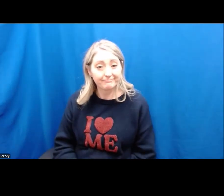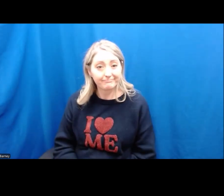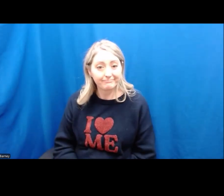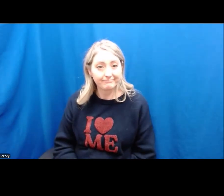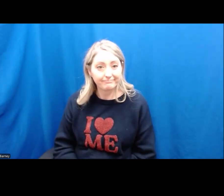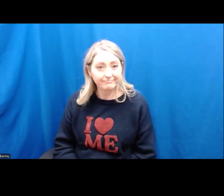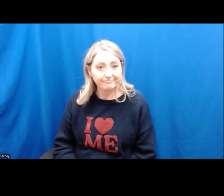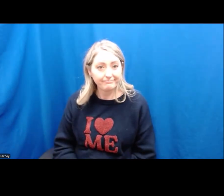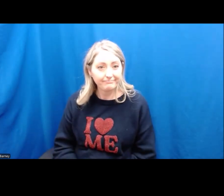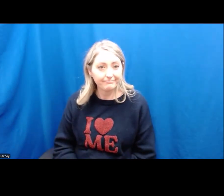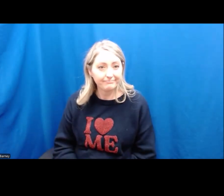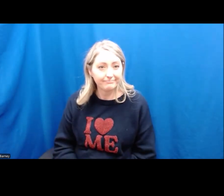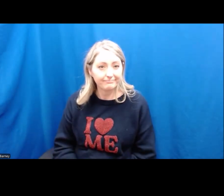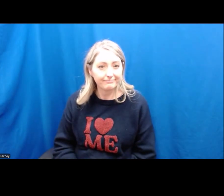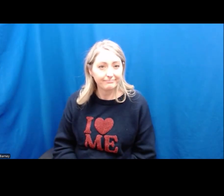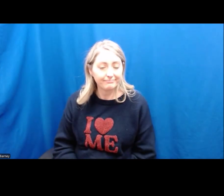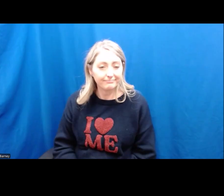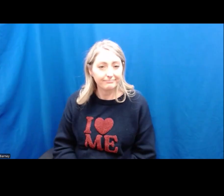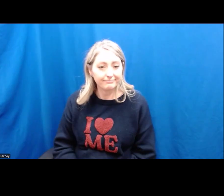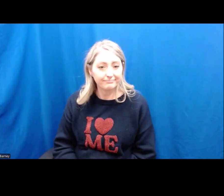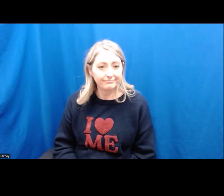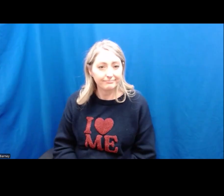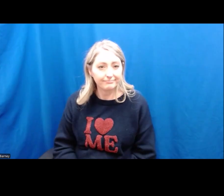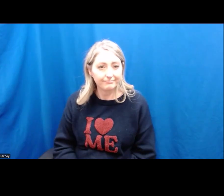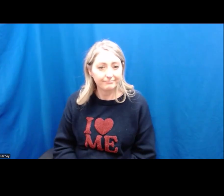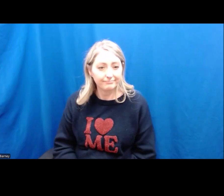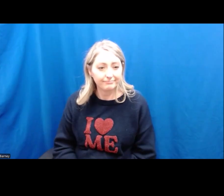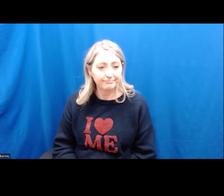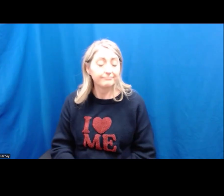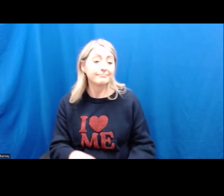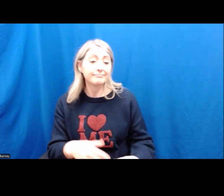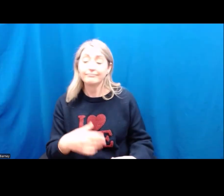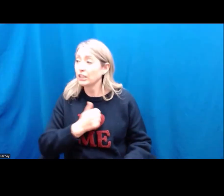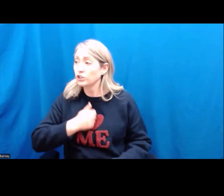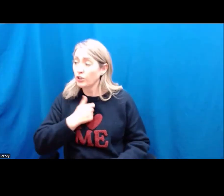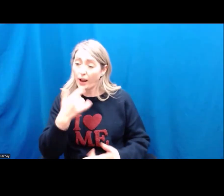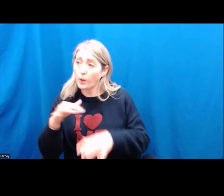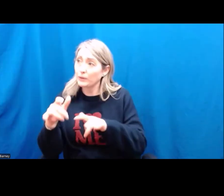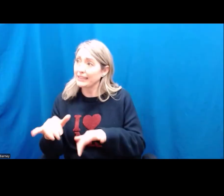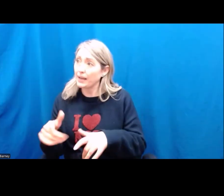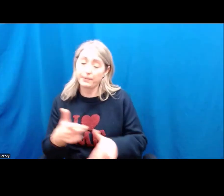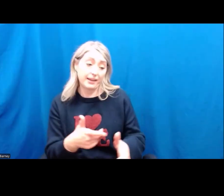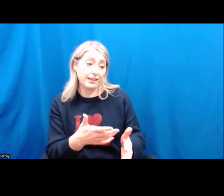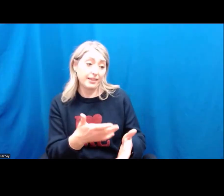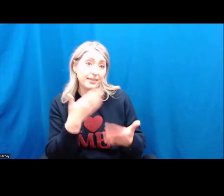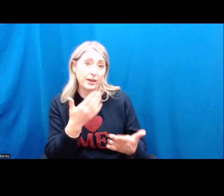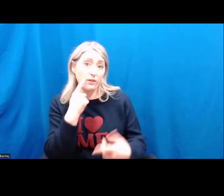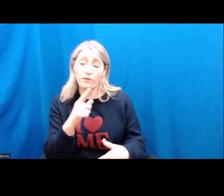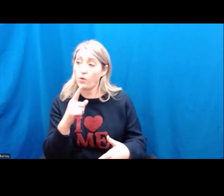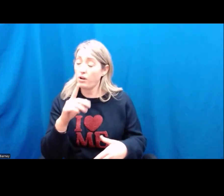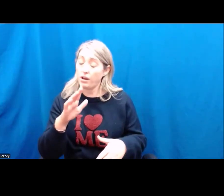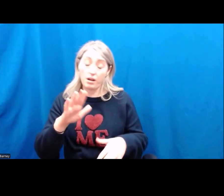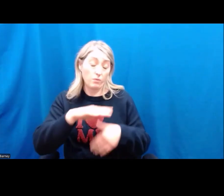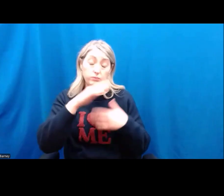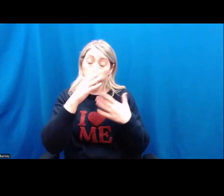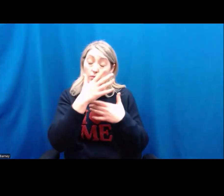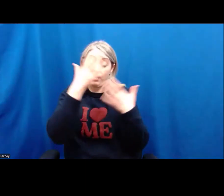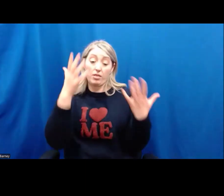fast. Thank you so much, Terisa. That was so educational. I know I very much enjoyed it, and thank you for ending right on